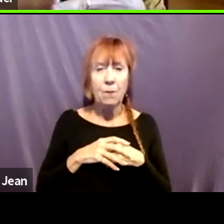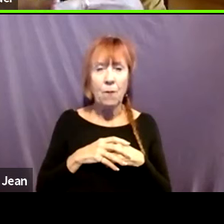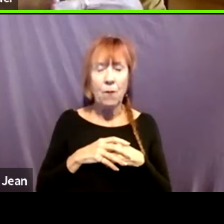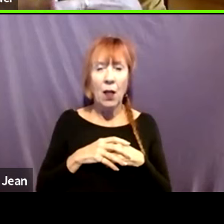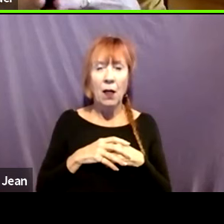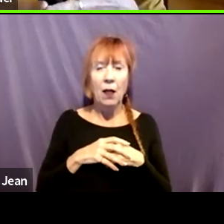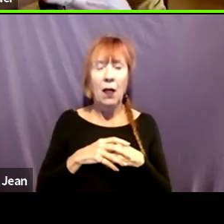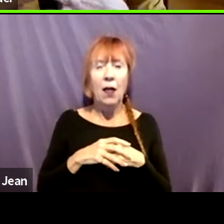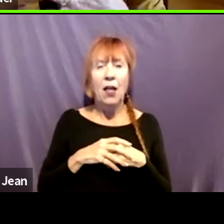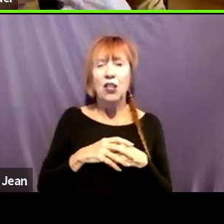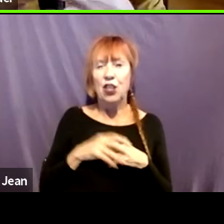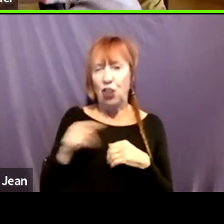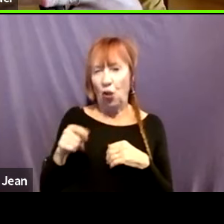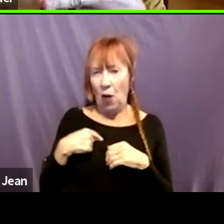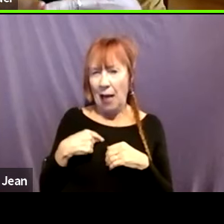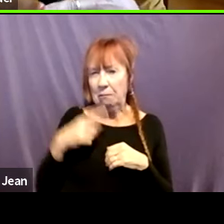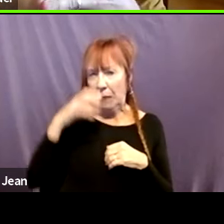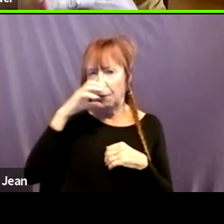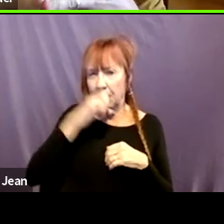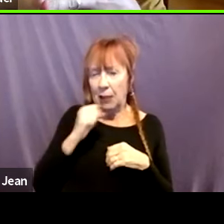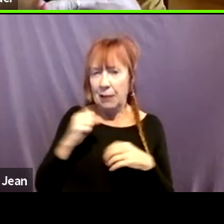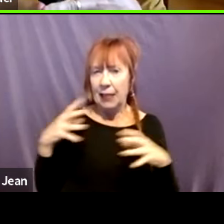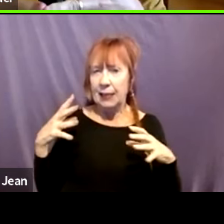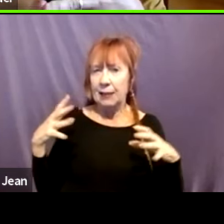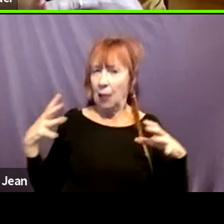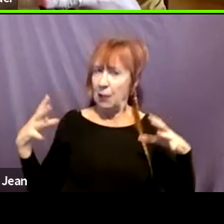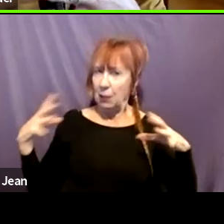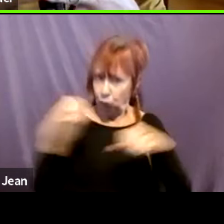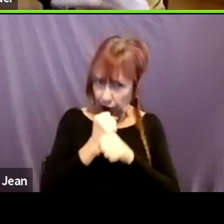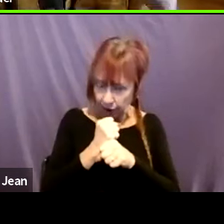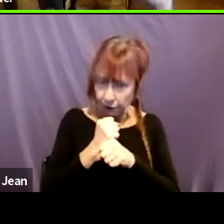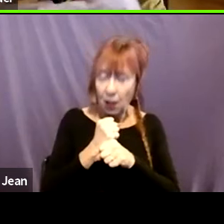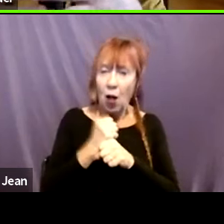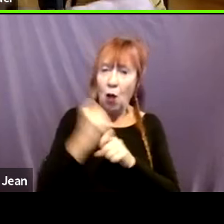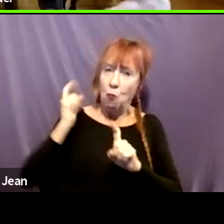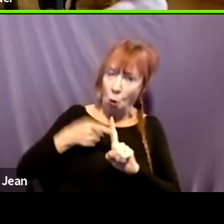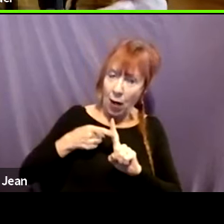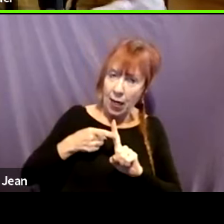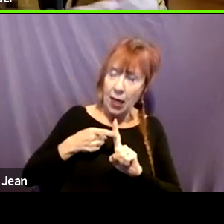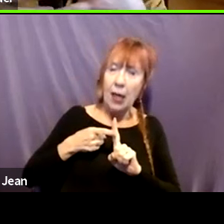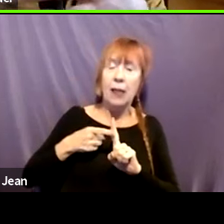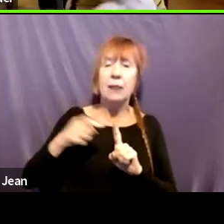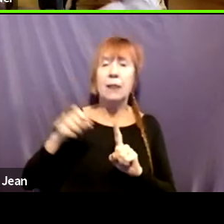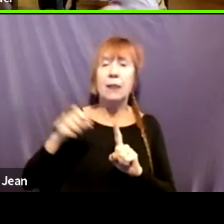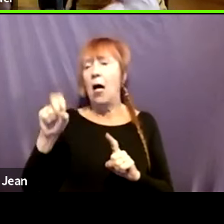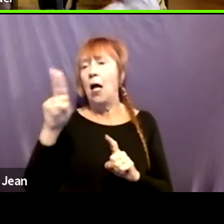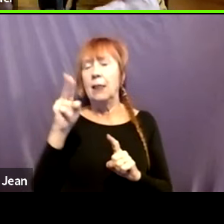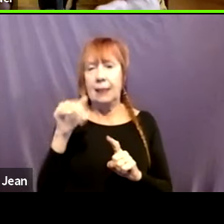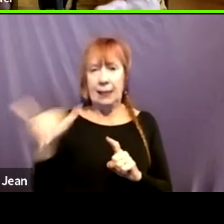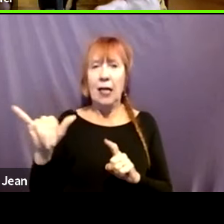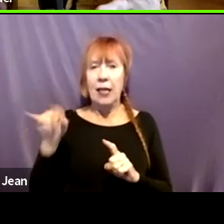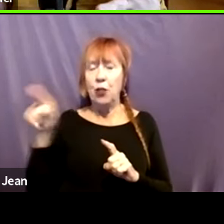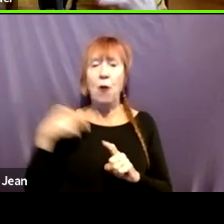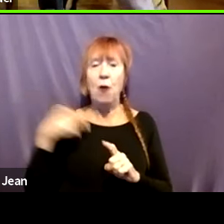sum up with that is, I would say this, that, Sonny, you've got a wealth of experience, so when you're walking into the room,